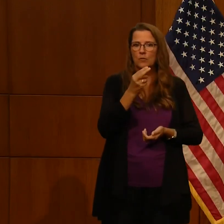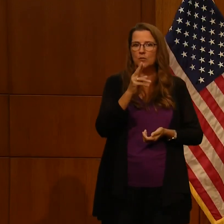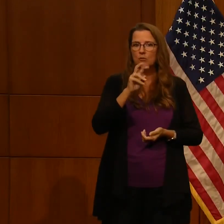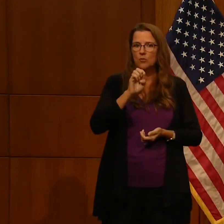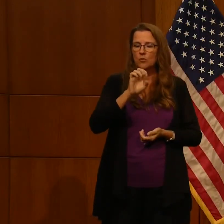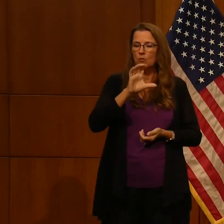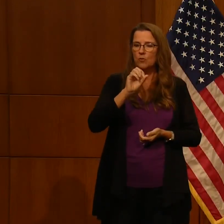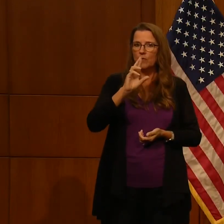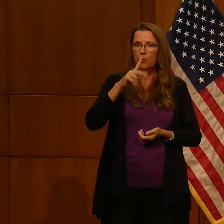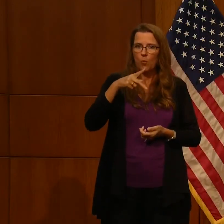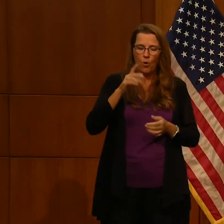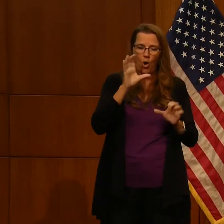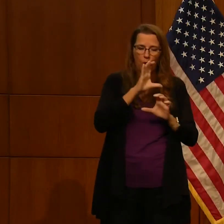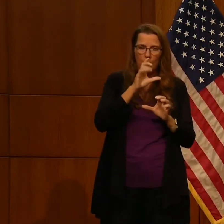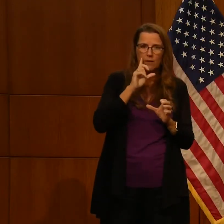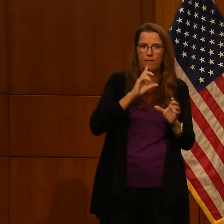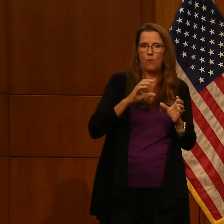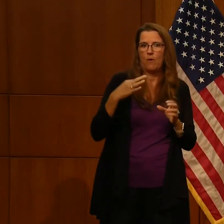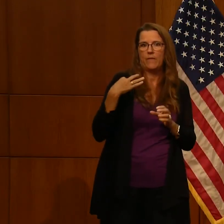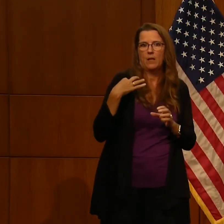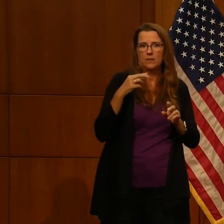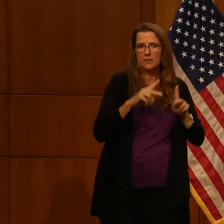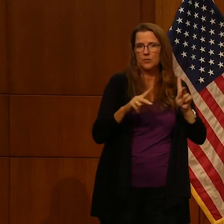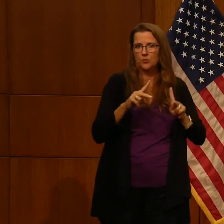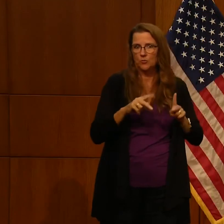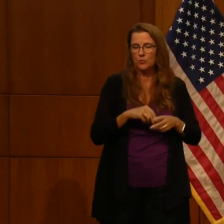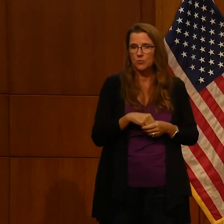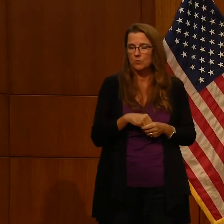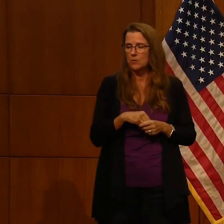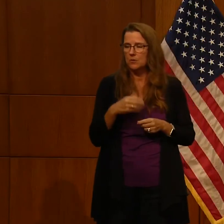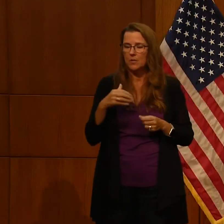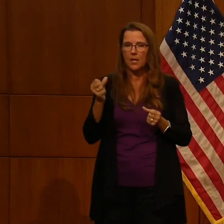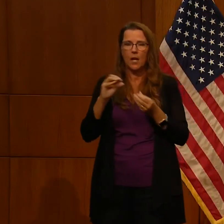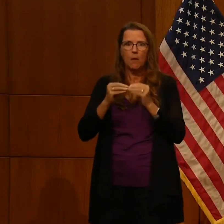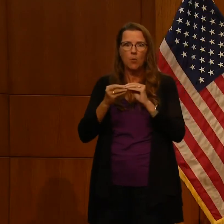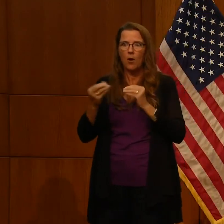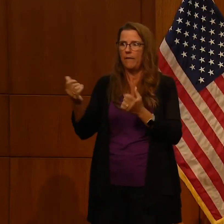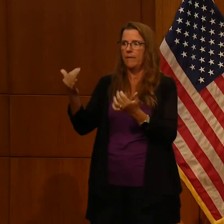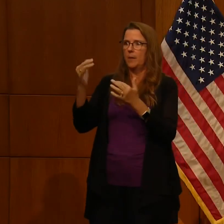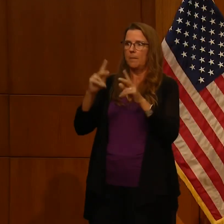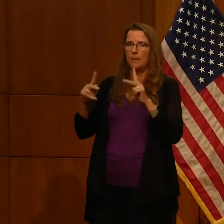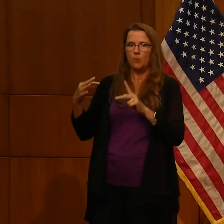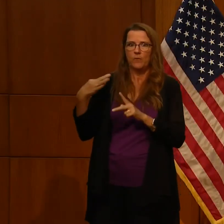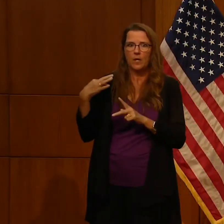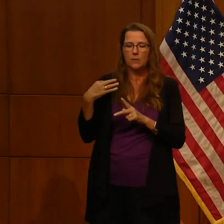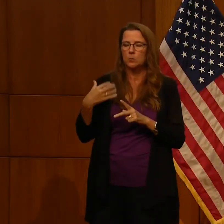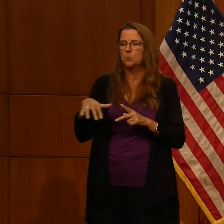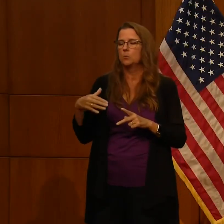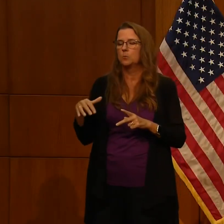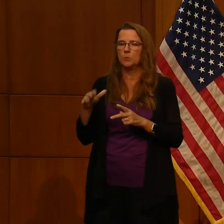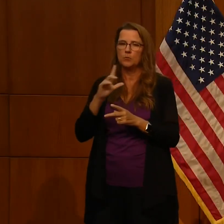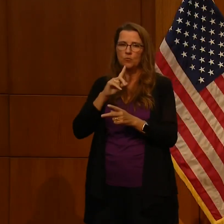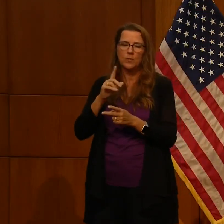ALWAYS LOOKING FOR VOLUNTEERS AND THE JUST THE OUTPUT OF FOLKS THAT, UH, THAT CAME AS VOLUNTEERS. IT'S JUST